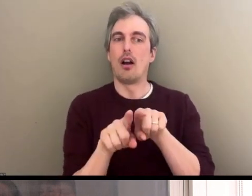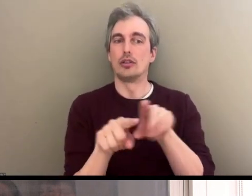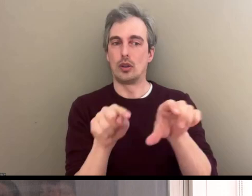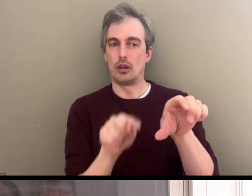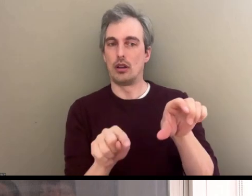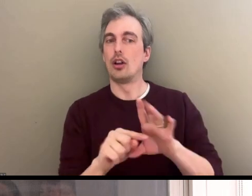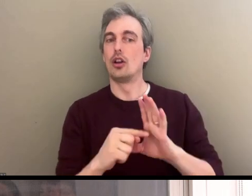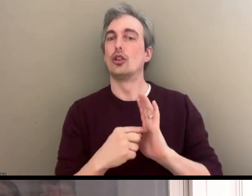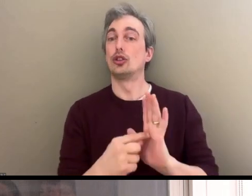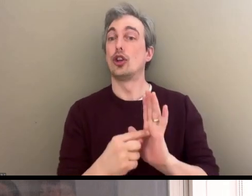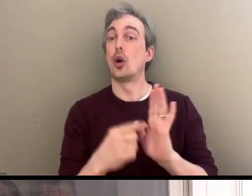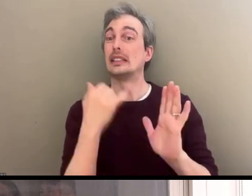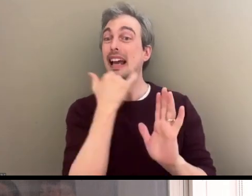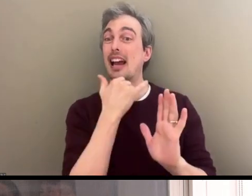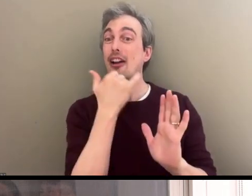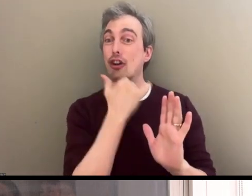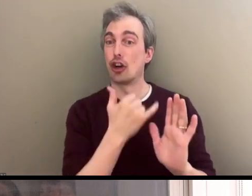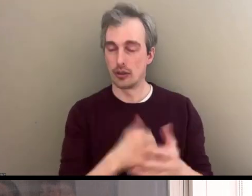But it's also useful if you level up.